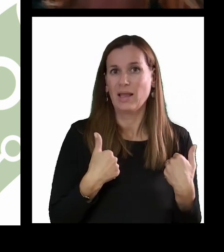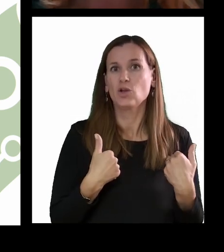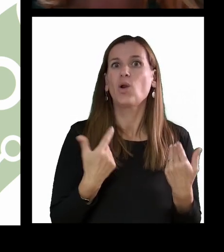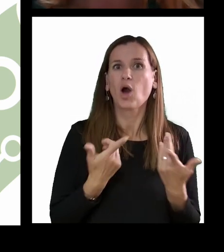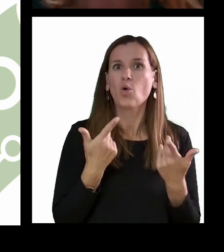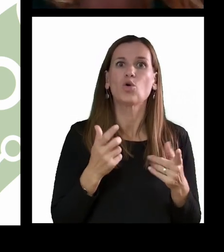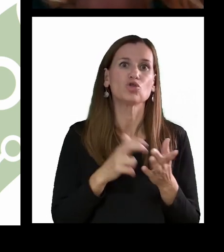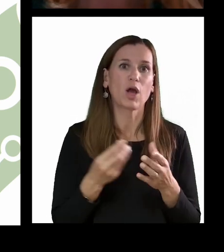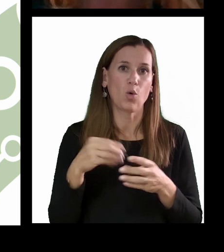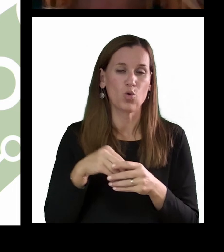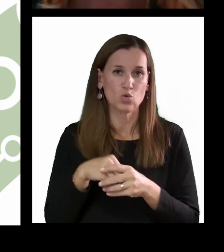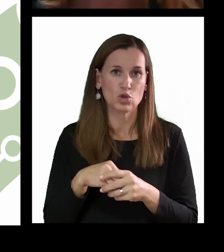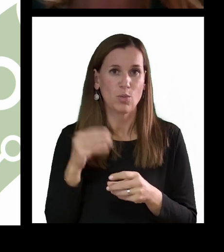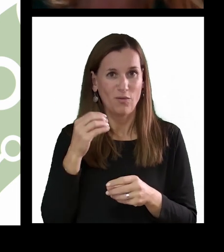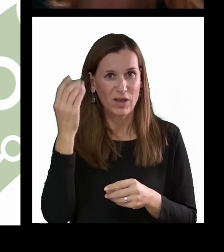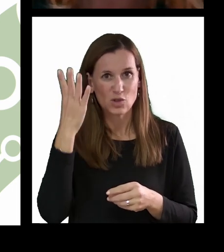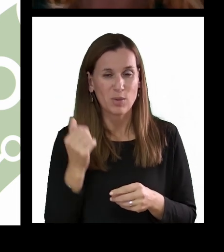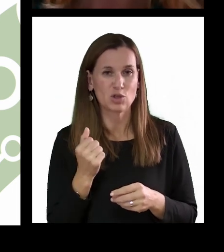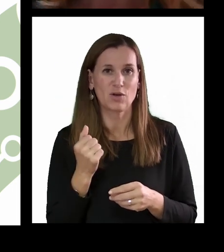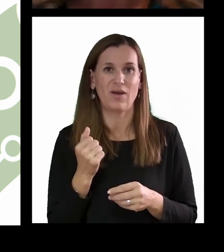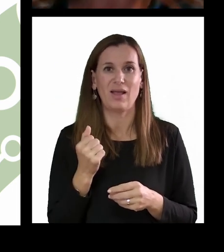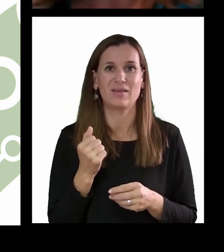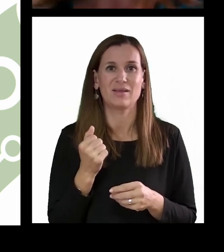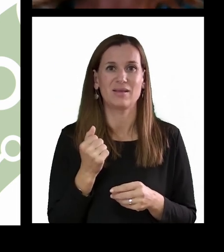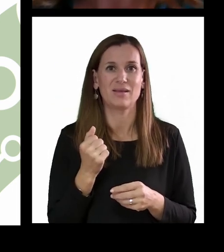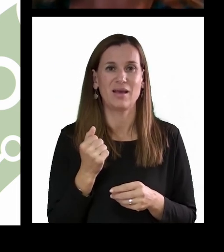and if we lack of accessibility and also